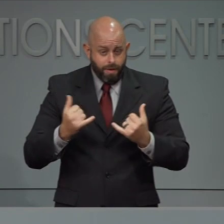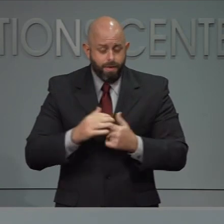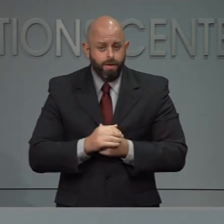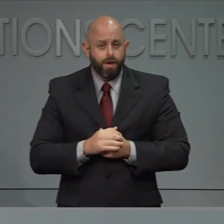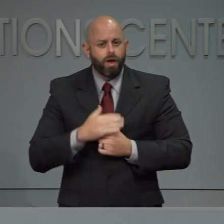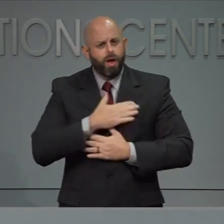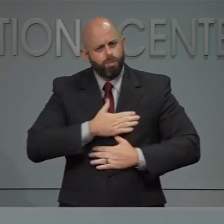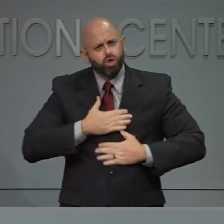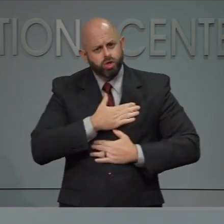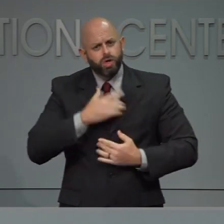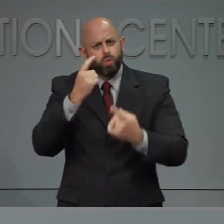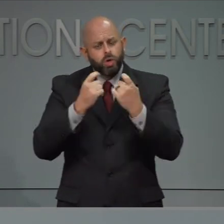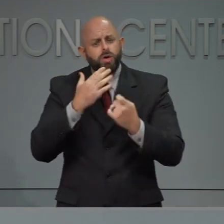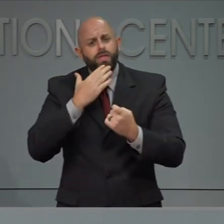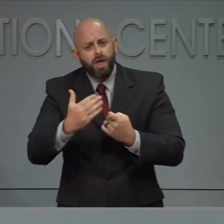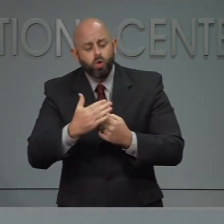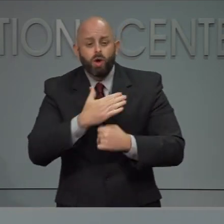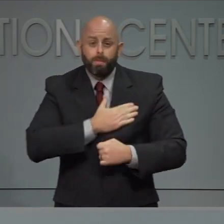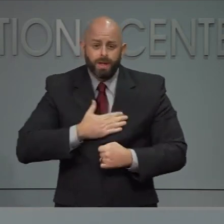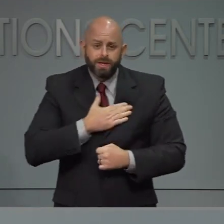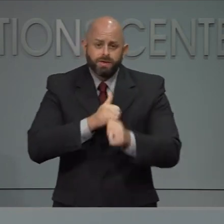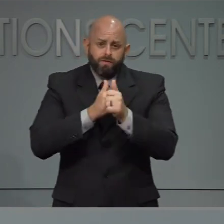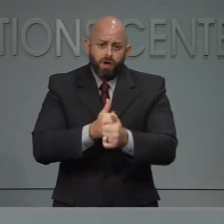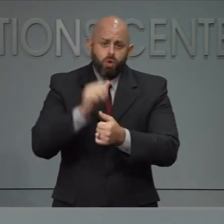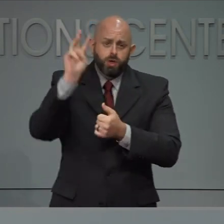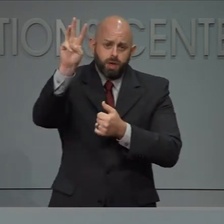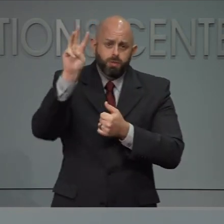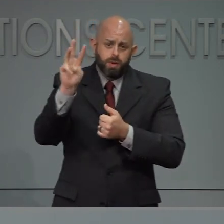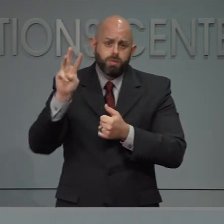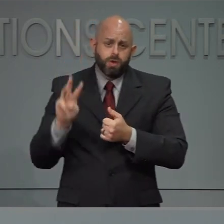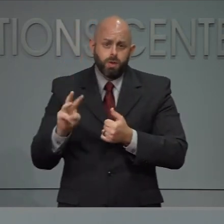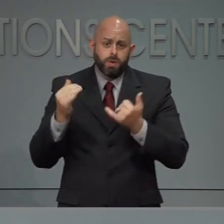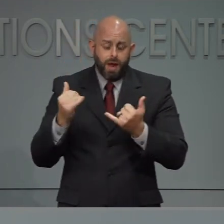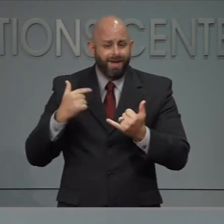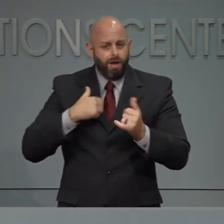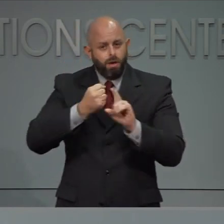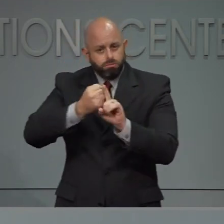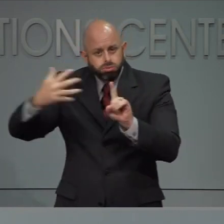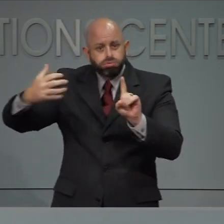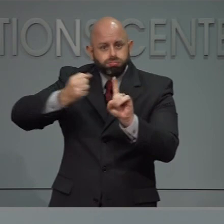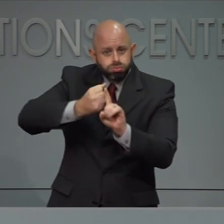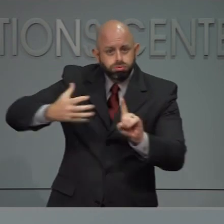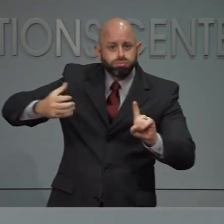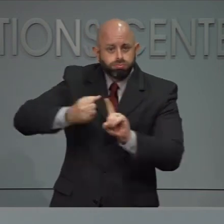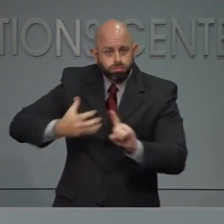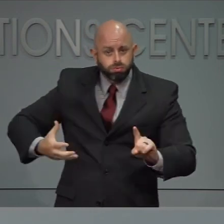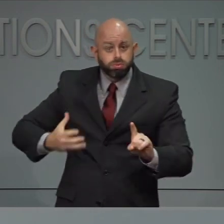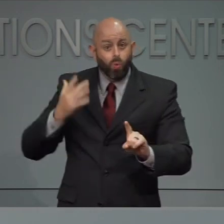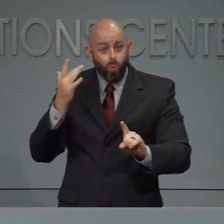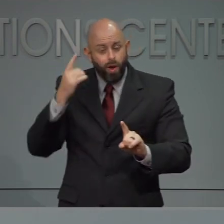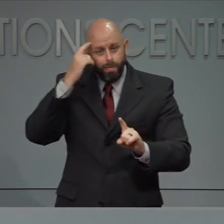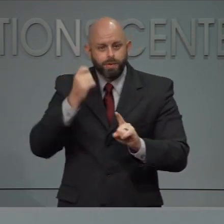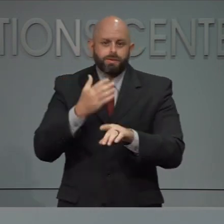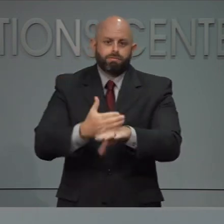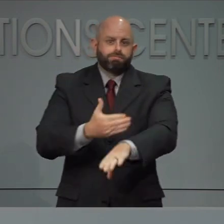APPRECIATE THAT AGAIN SPENT A LOT OF TIME ON THE 3 W'S TODAY REALLY IMPORTANT THAT IS WHAT IS GOING TO HELP US CONTINUE TO